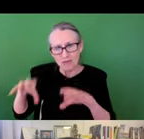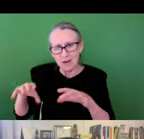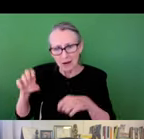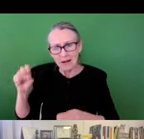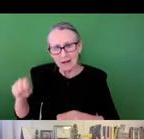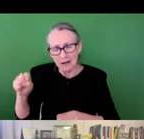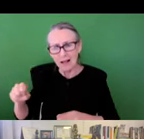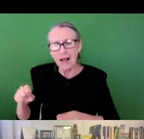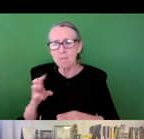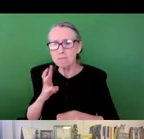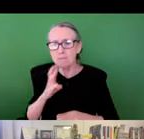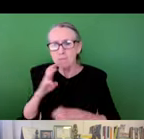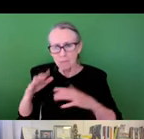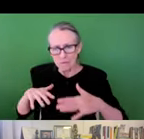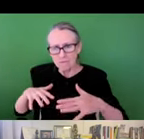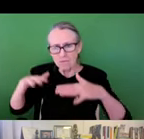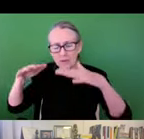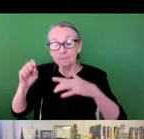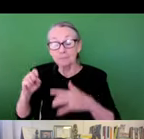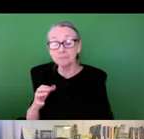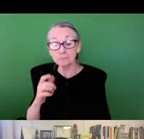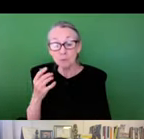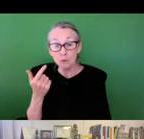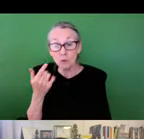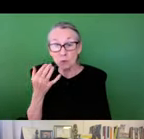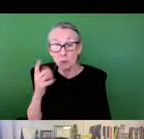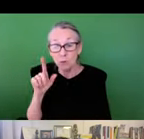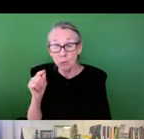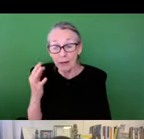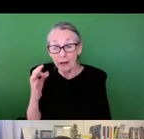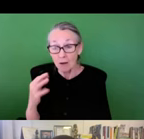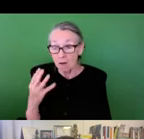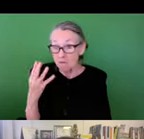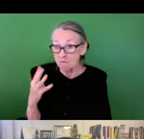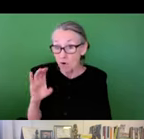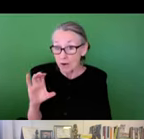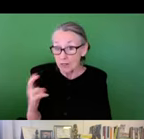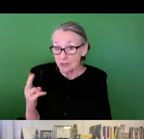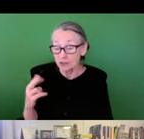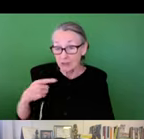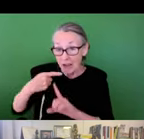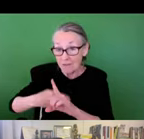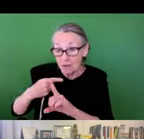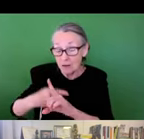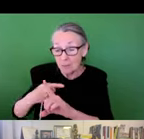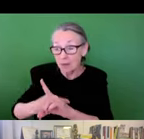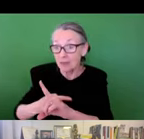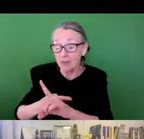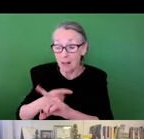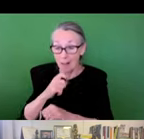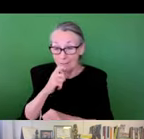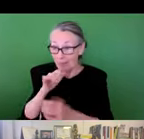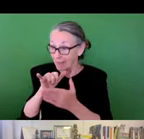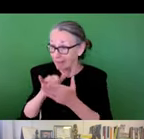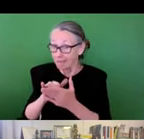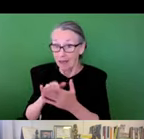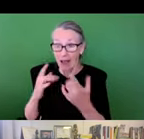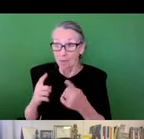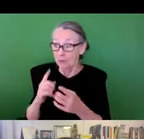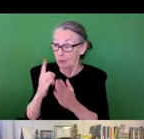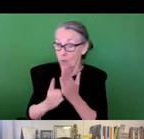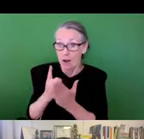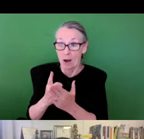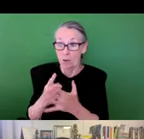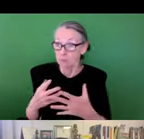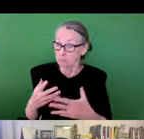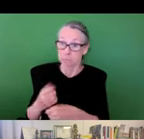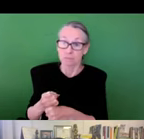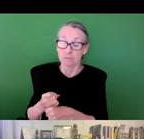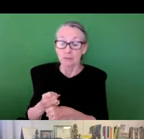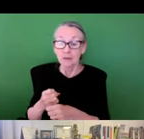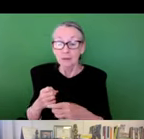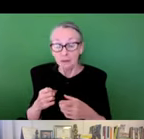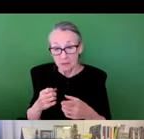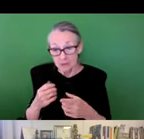also seen its fair share of rainfall and flooding.